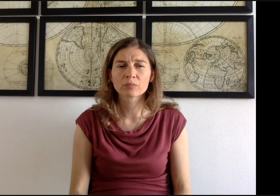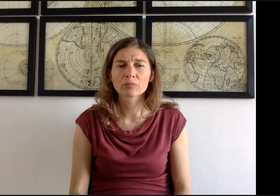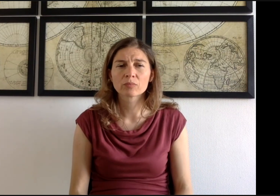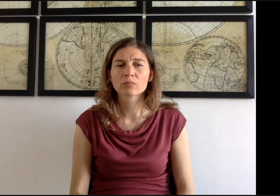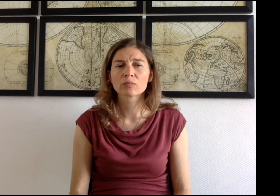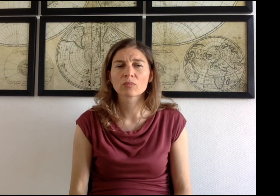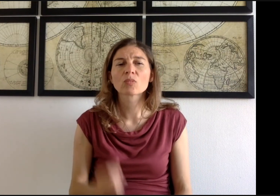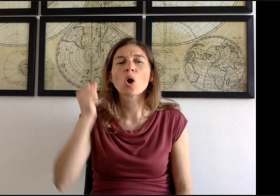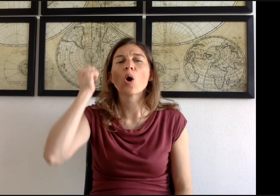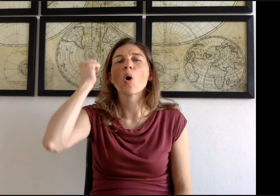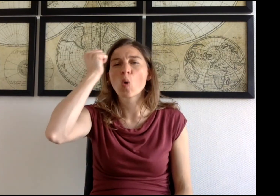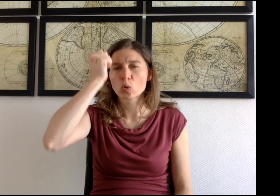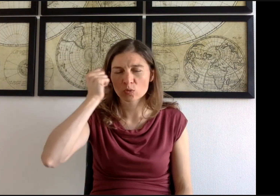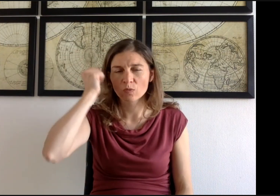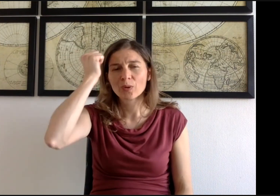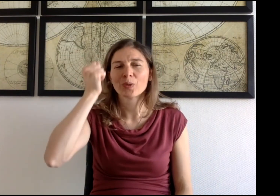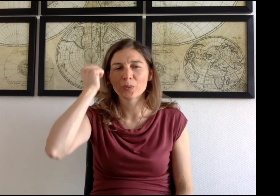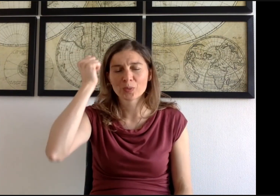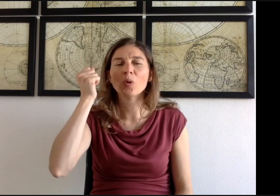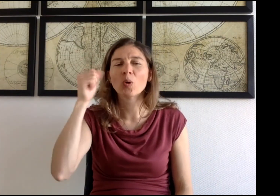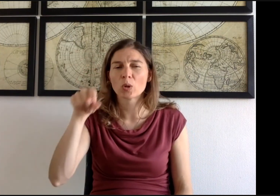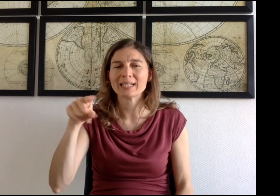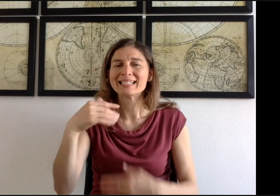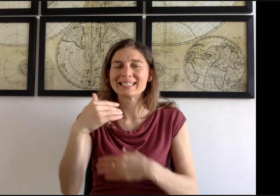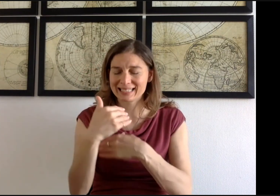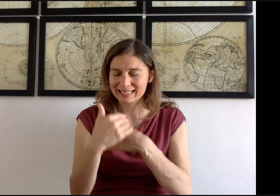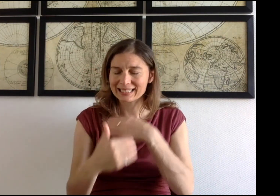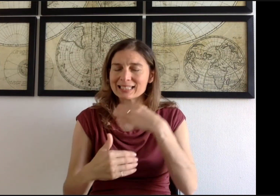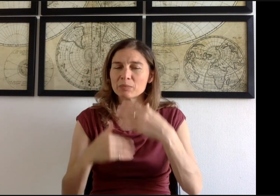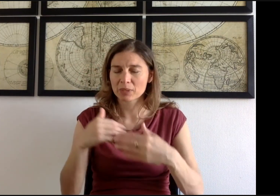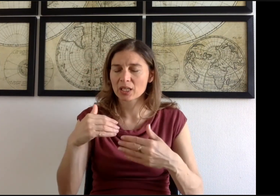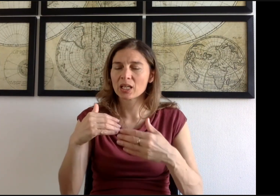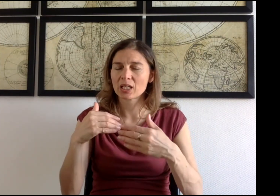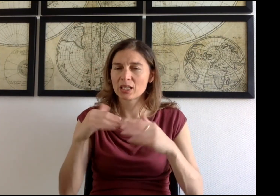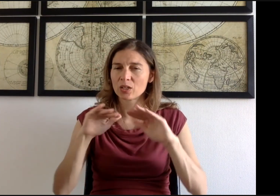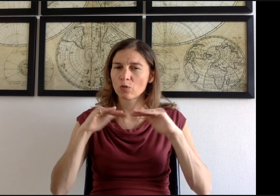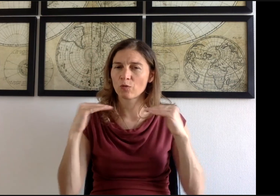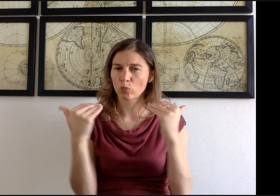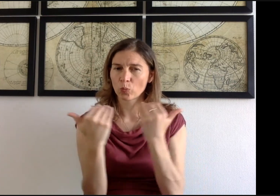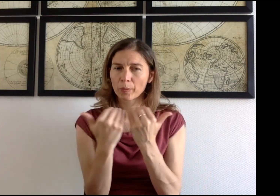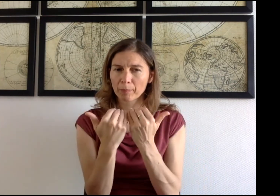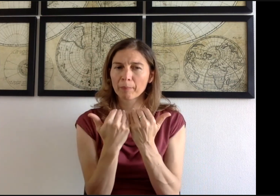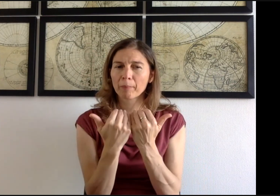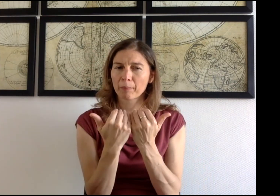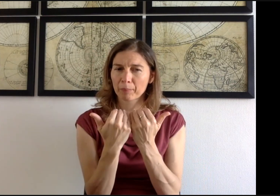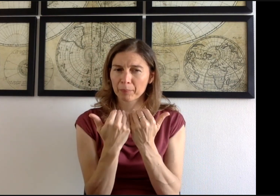[IN OTHER LANGUAGE]